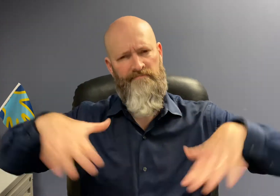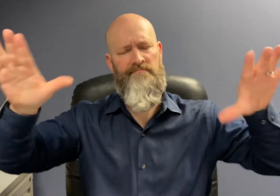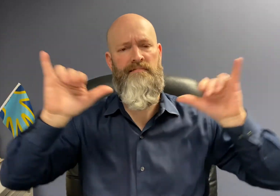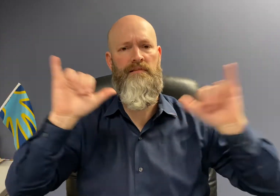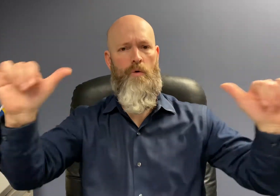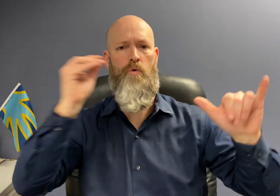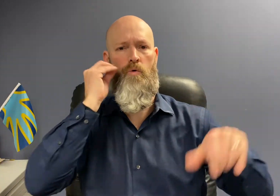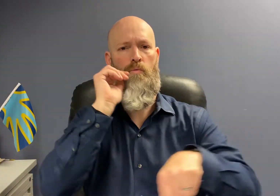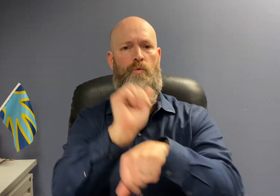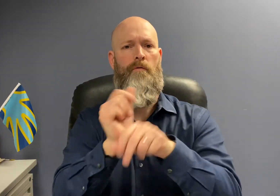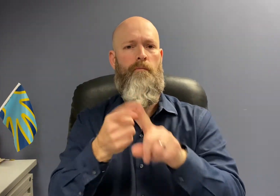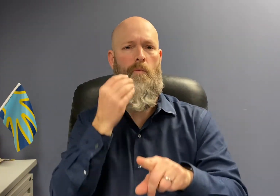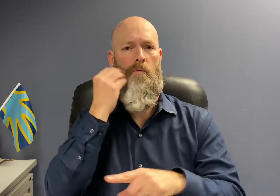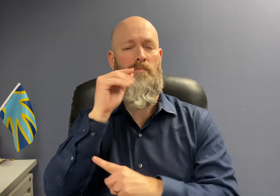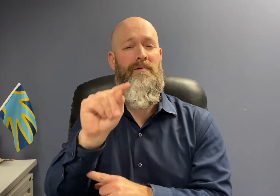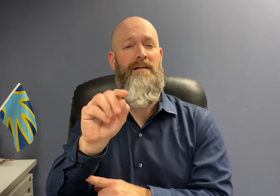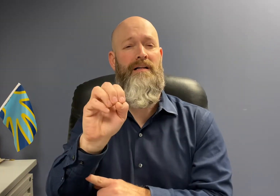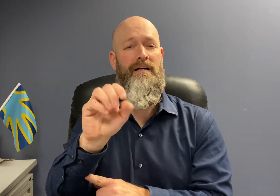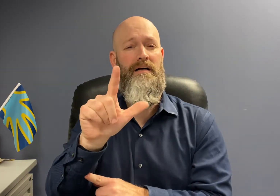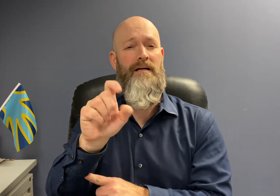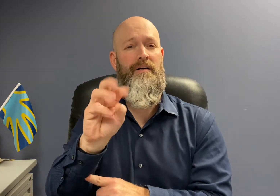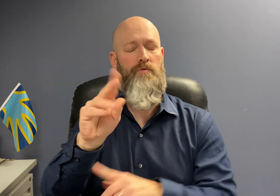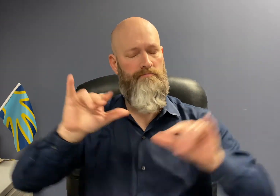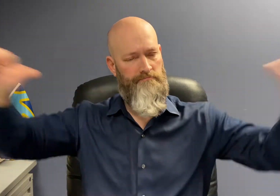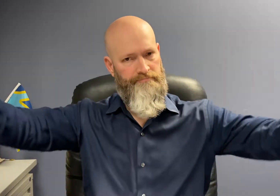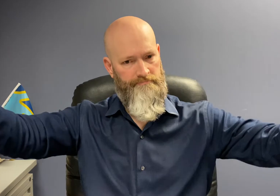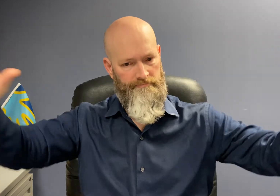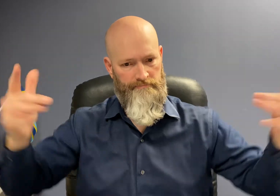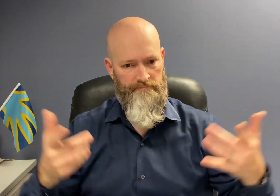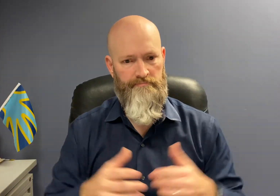a period of mandatory telework across state agencies for all non-essential state employees.